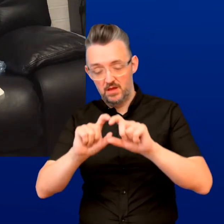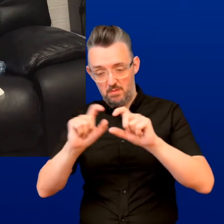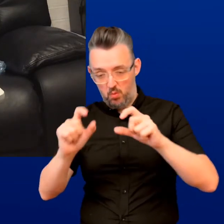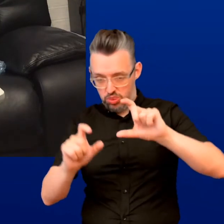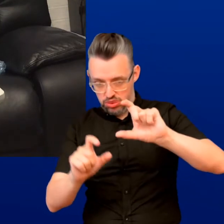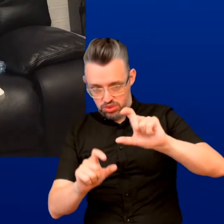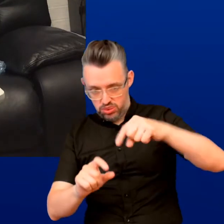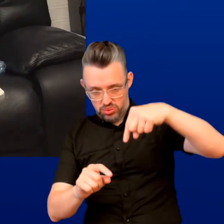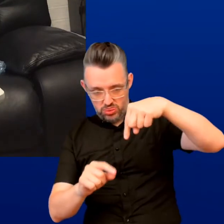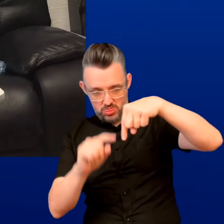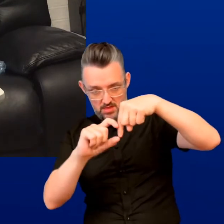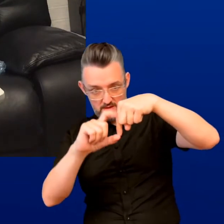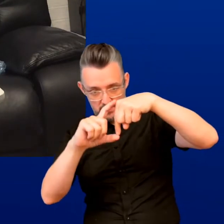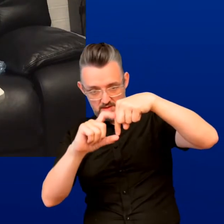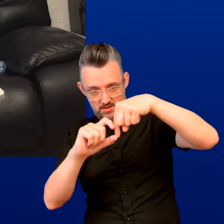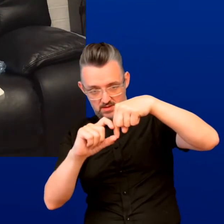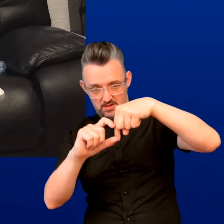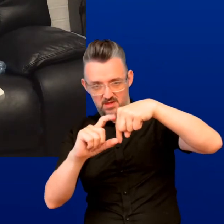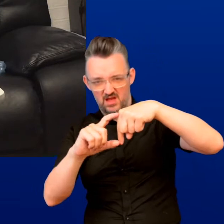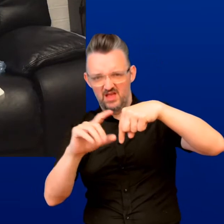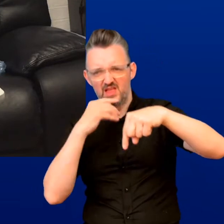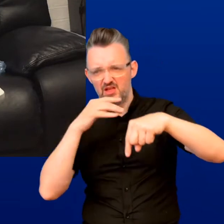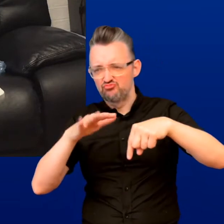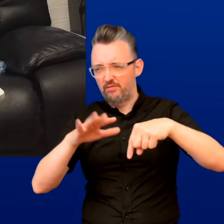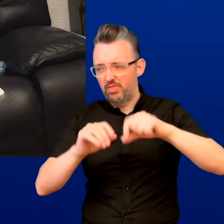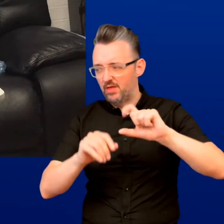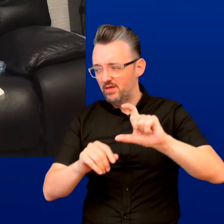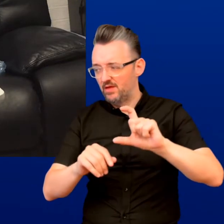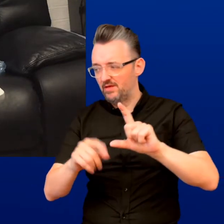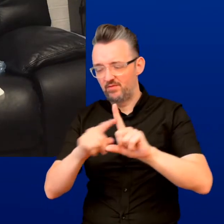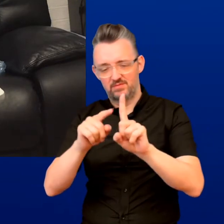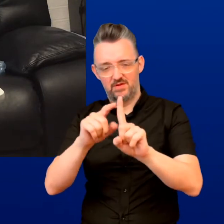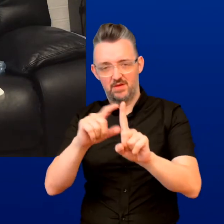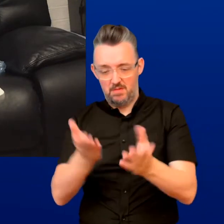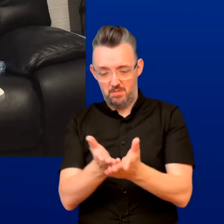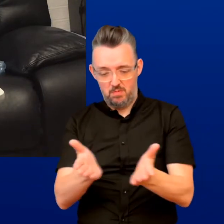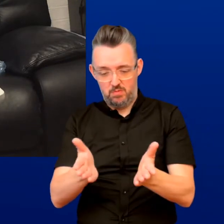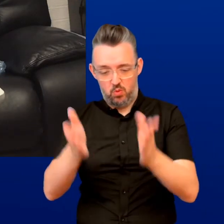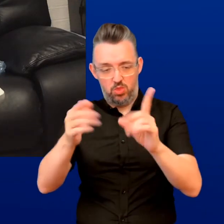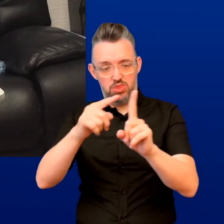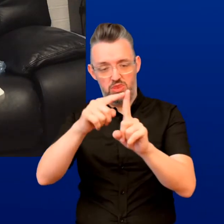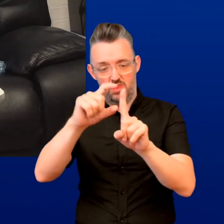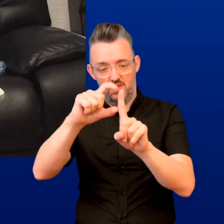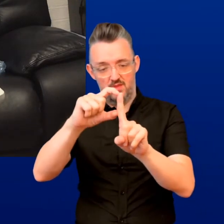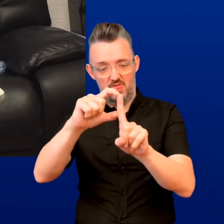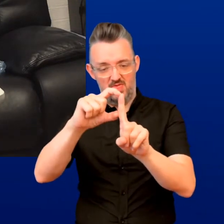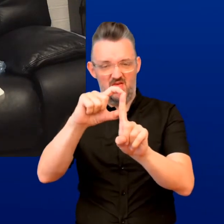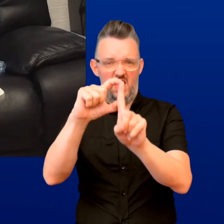and the side of the bowl roughly goes from the tip of my finger to my knuckle.